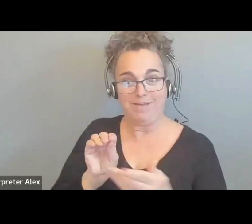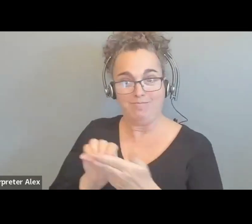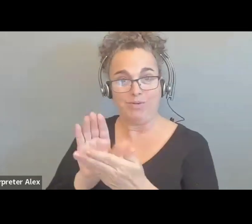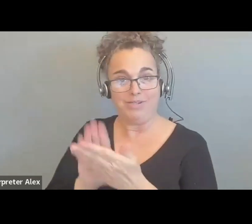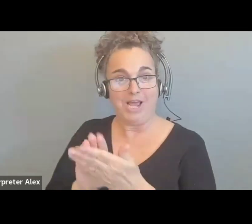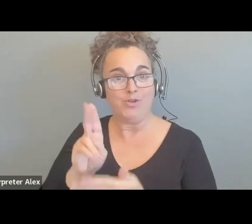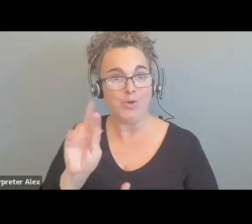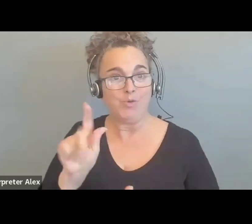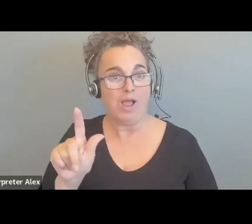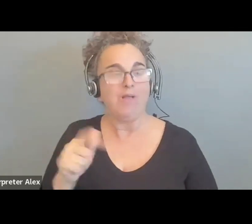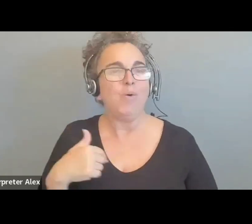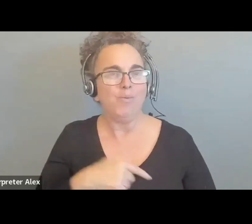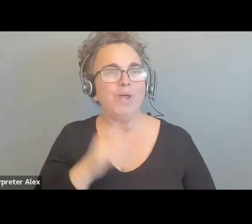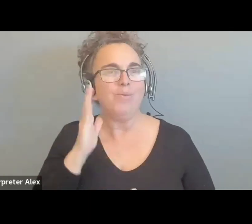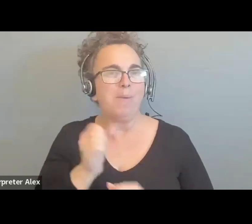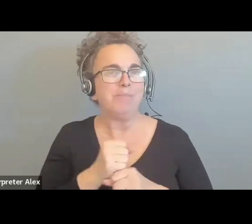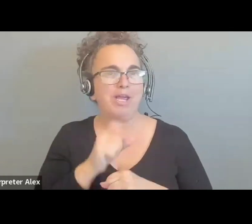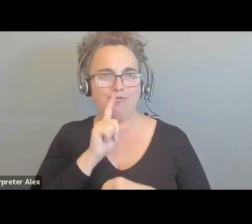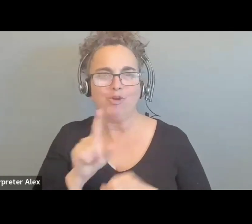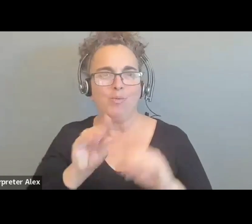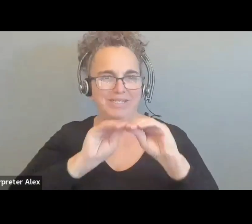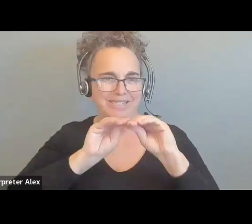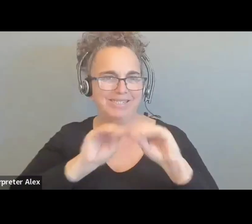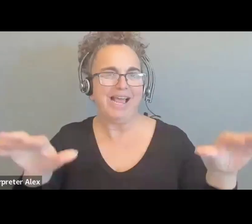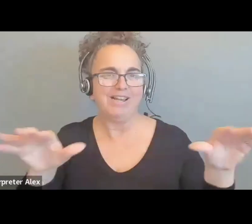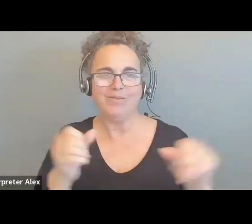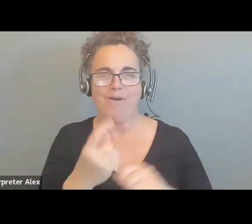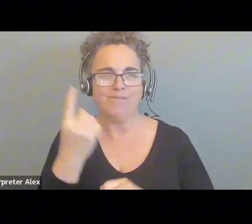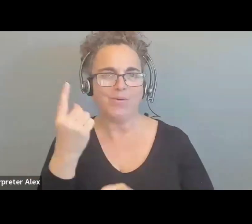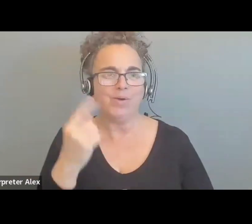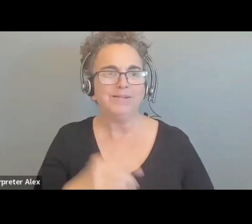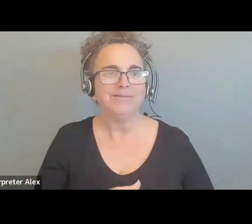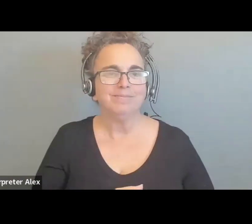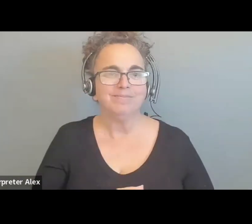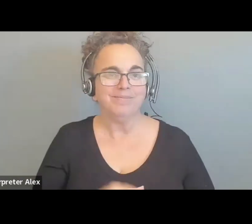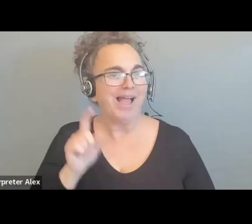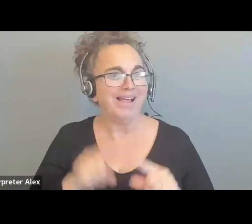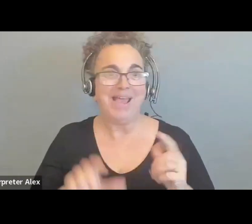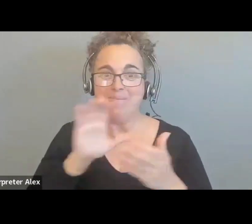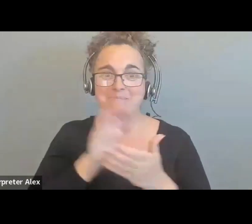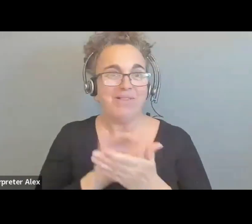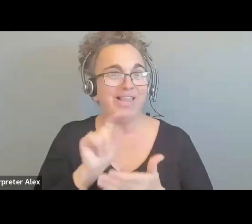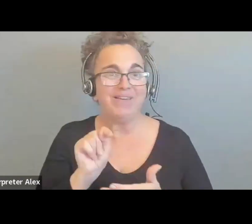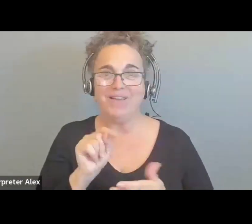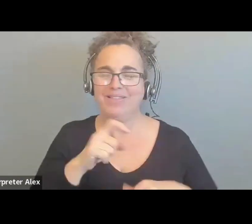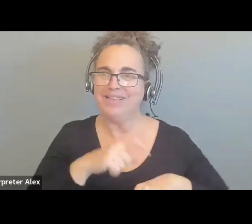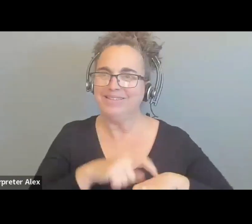we'll make sure we, we send that out to everybody. I can't believe it this time went so quickly.